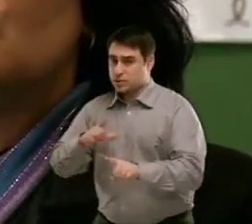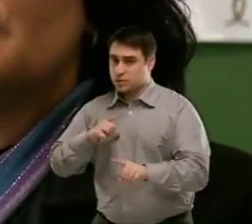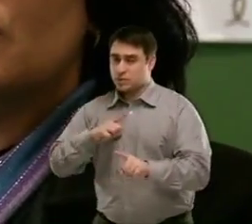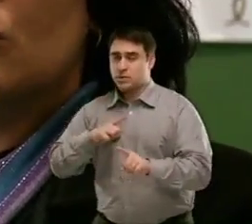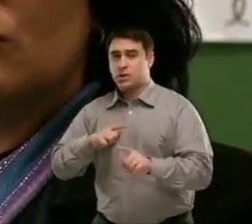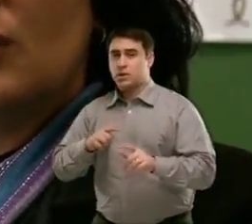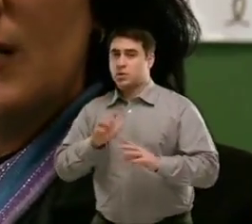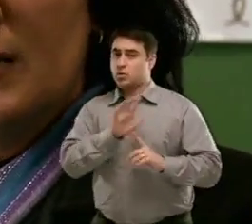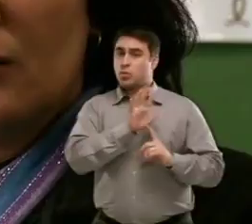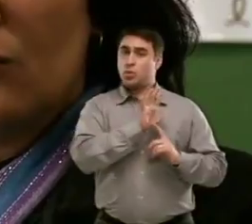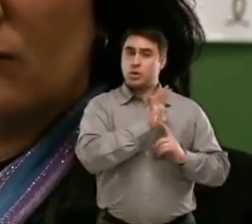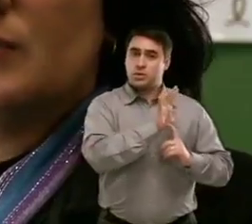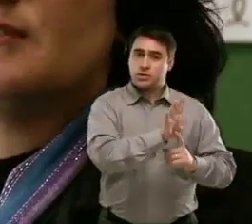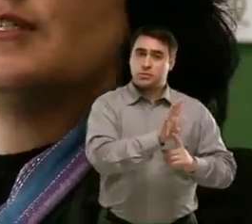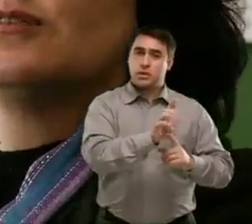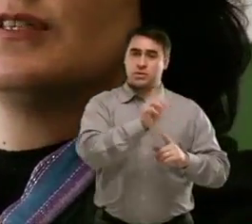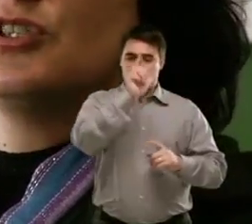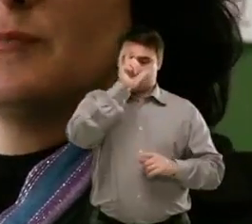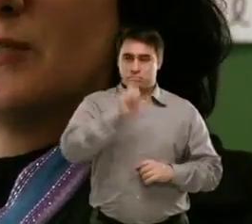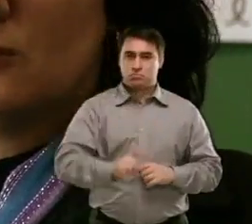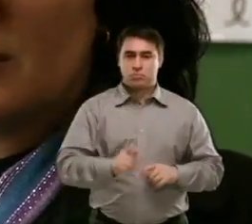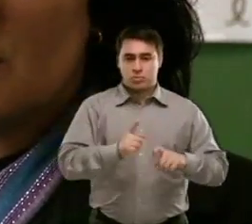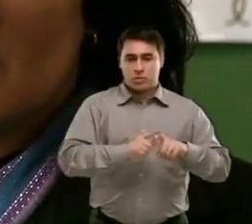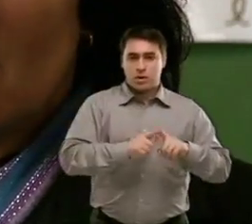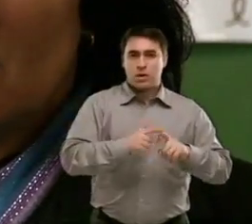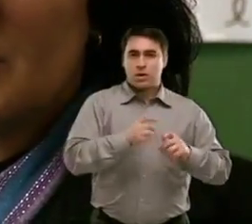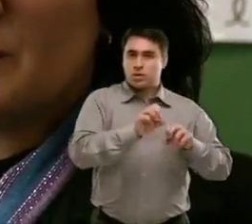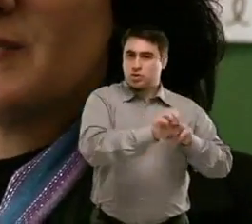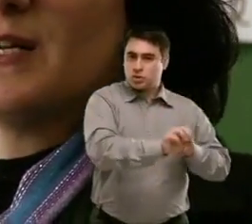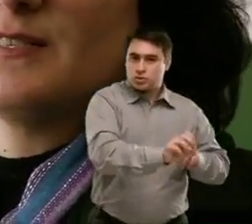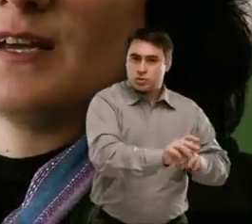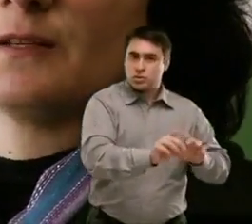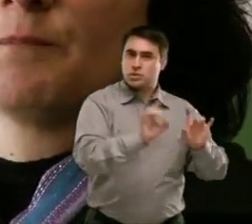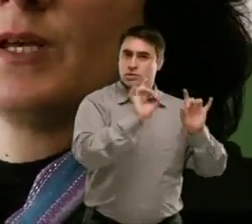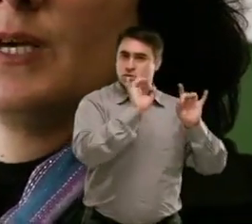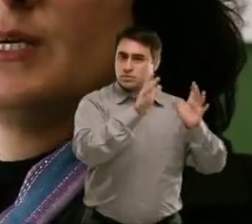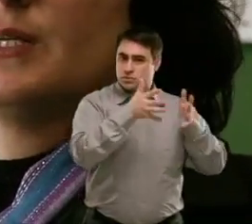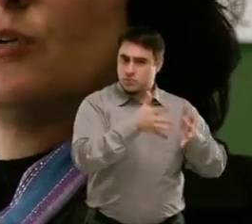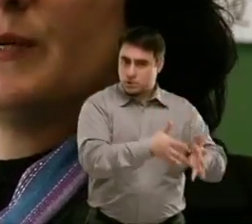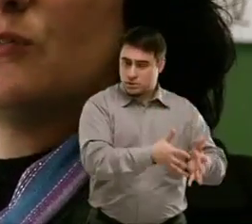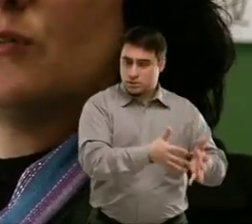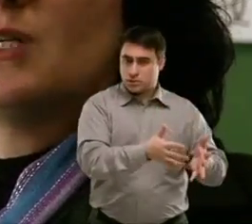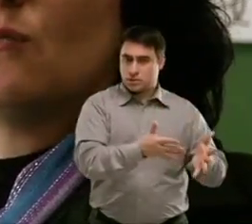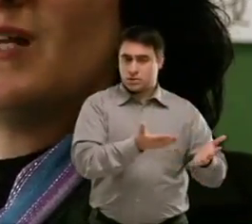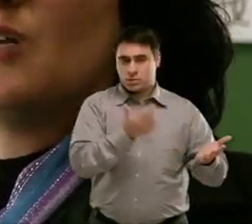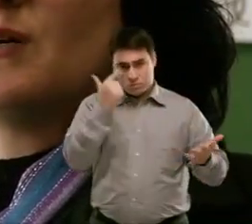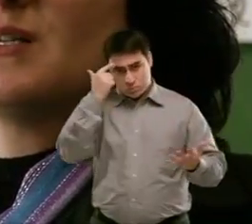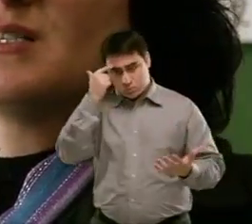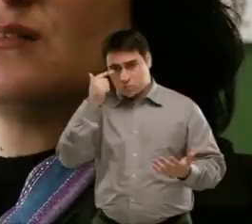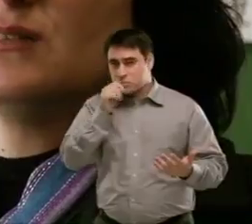and there is specialized educational services. So I think it is not a matter of ceasing to exist,